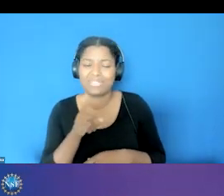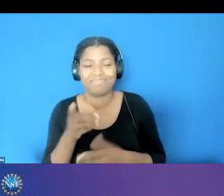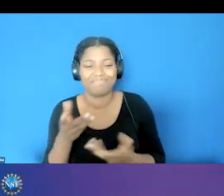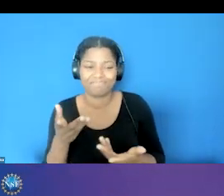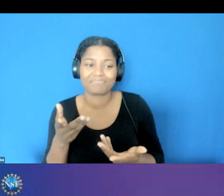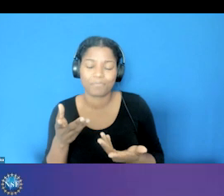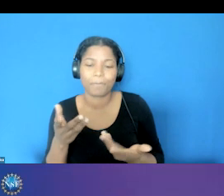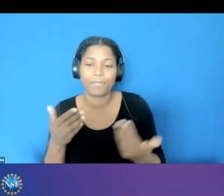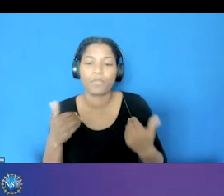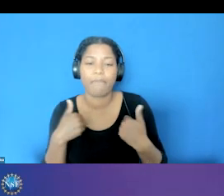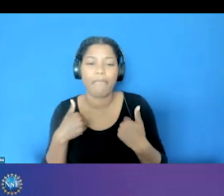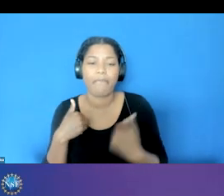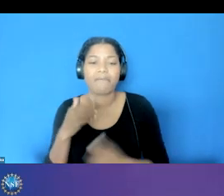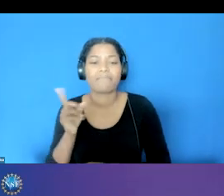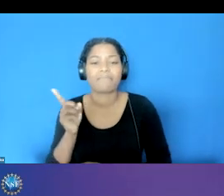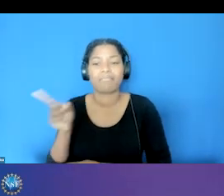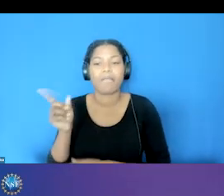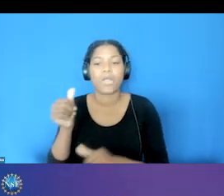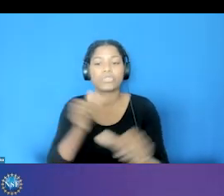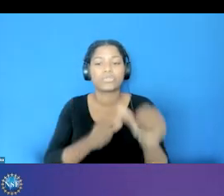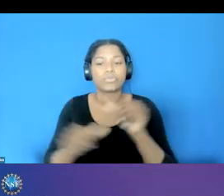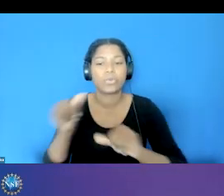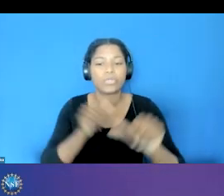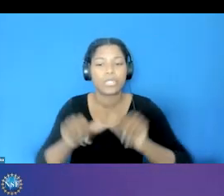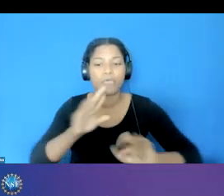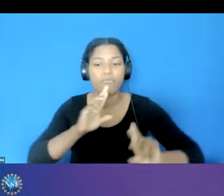We do have this associated reports.